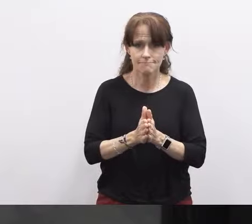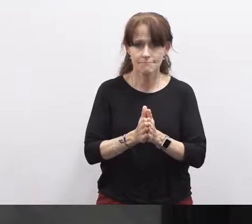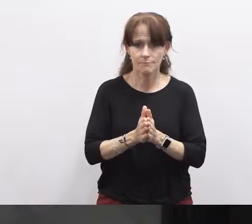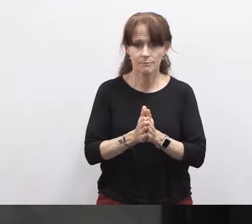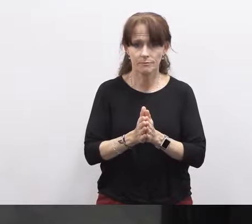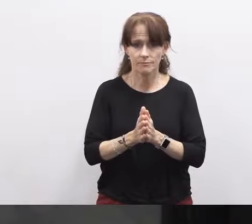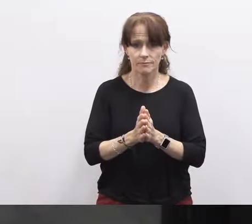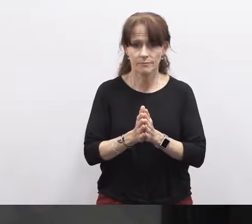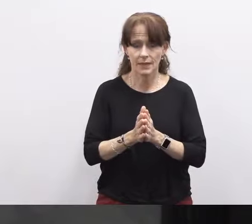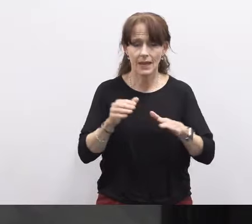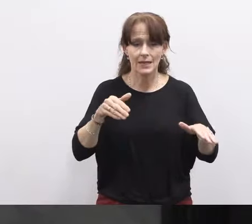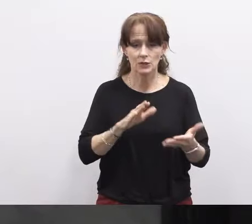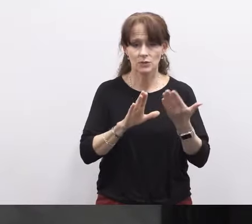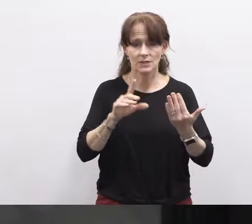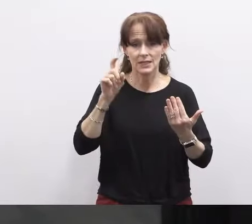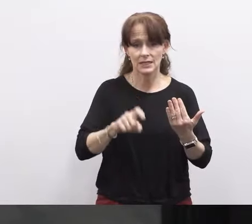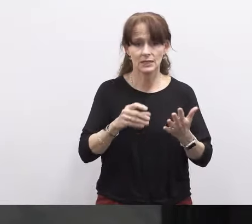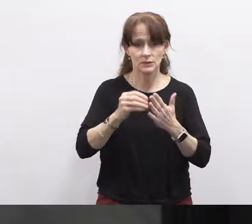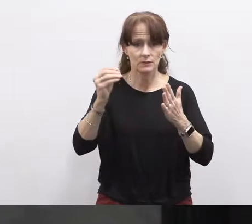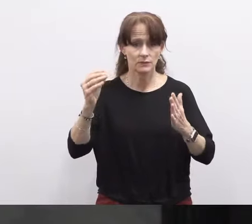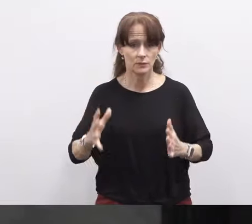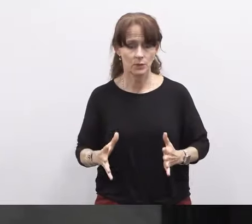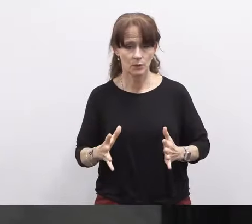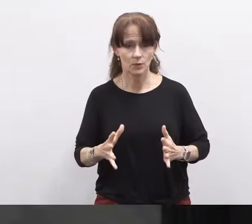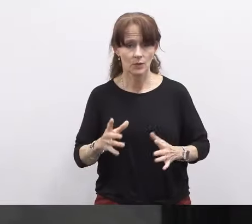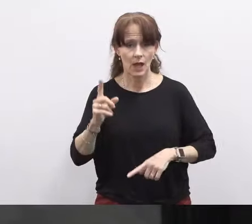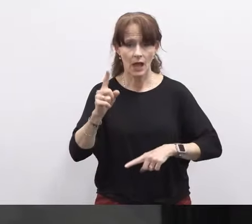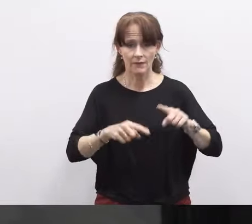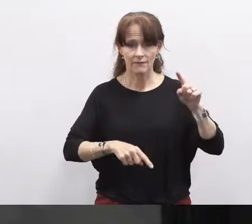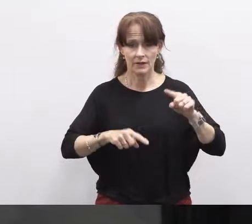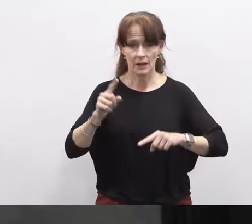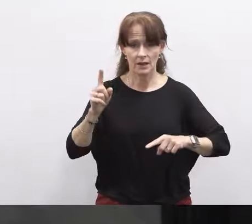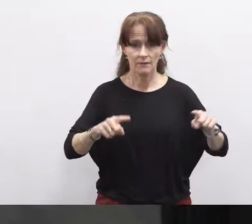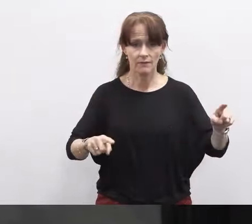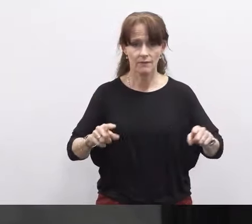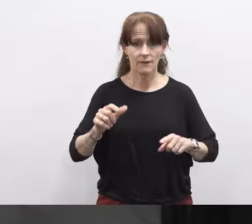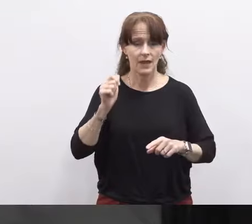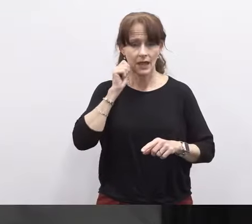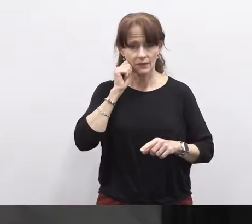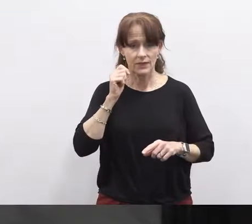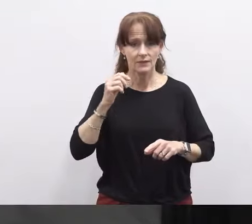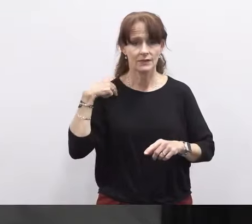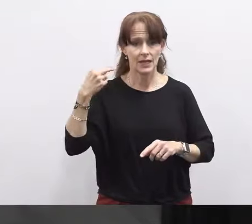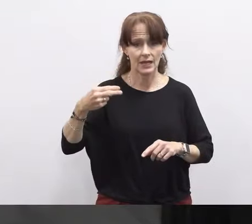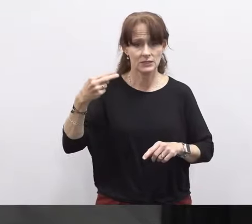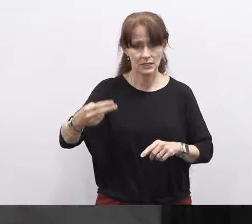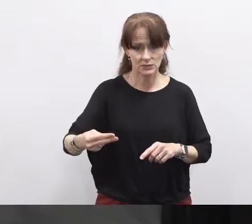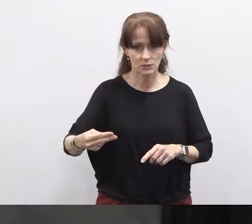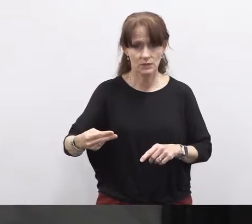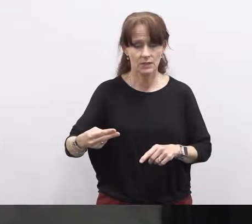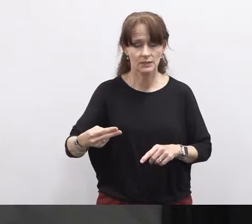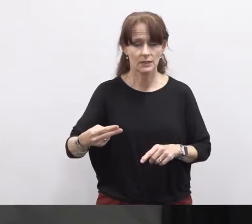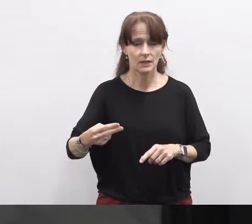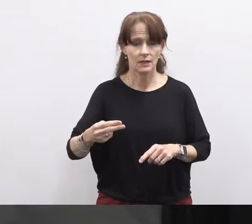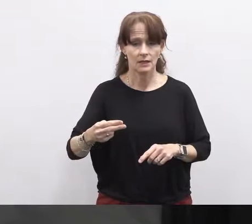on addressing the needs of students, of diverse ethnic ancestry in our Long Beach Community,